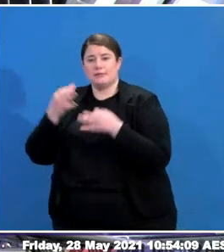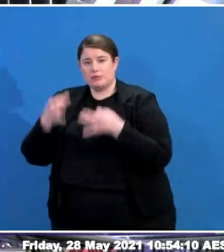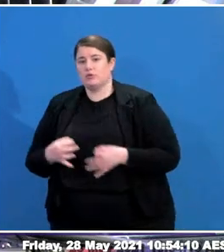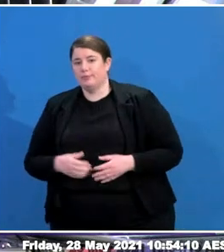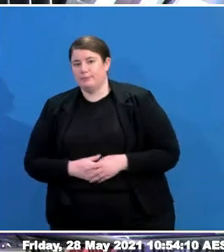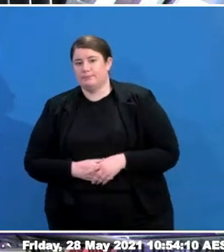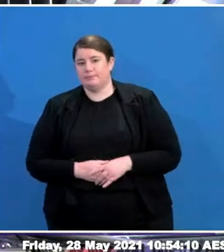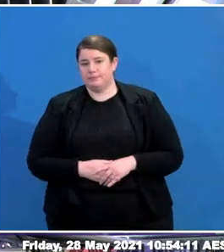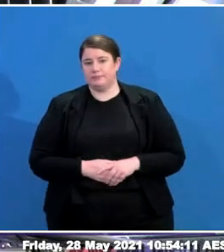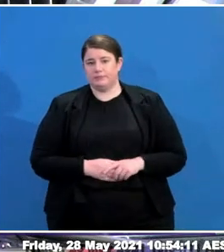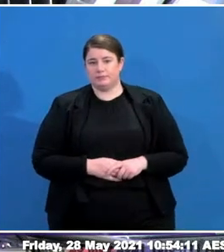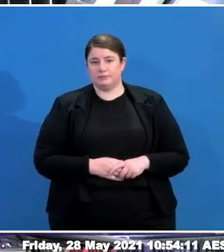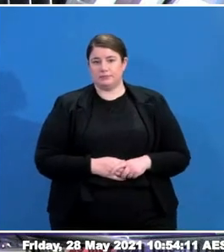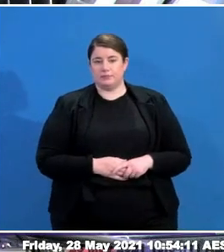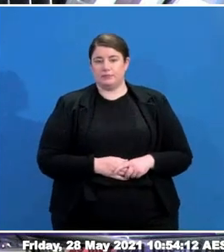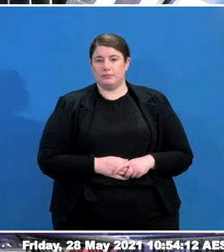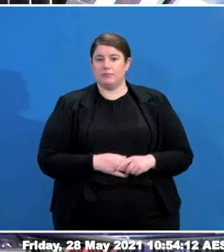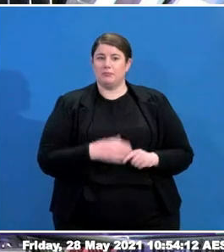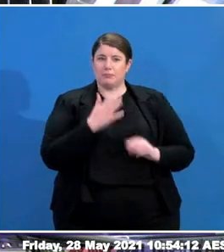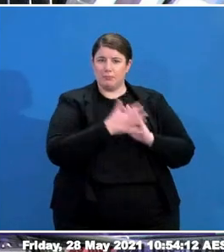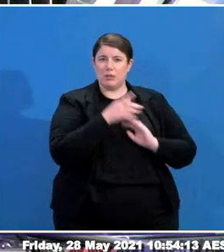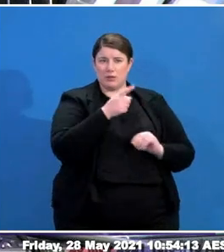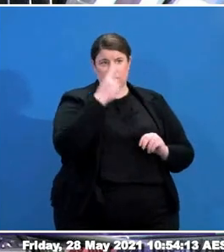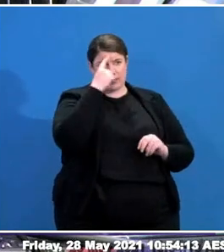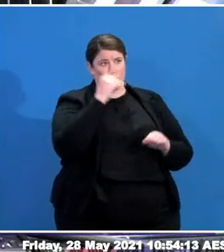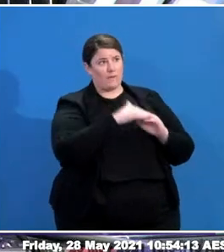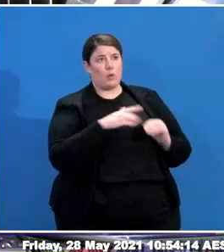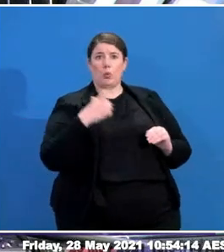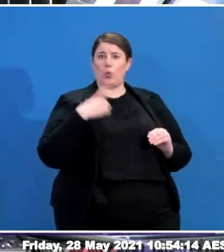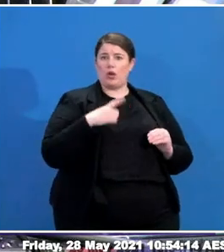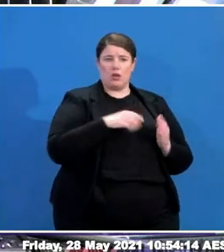Did you have to turn your mind to the reasons for the termination?